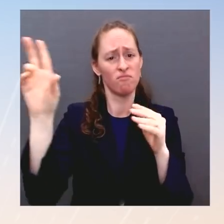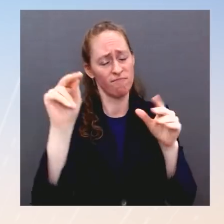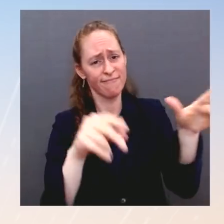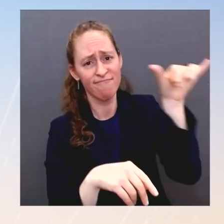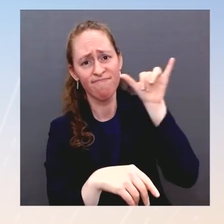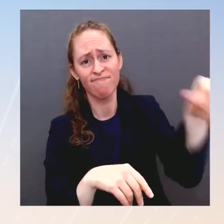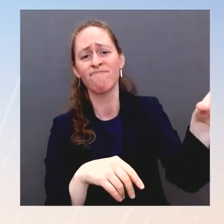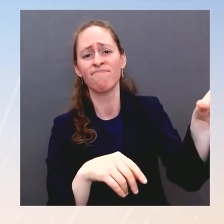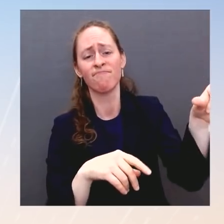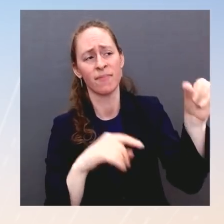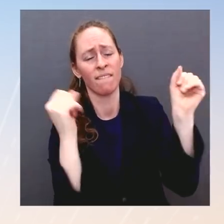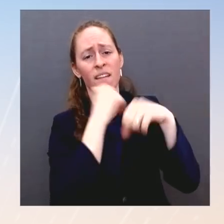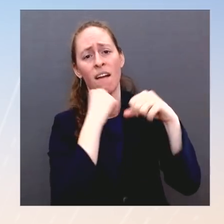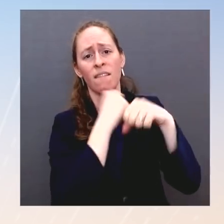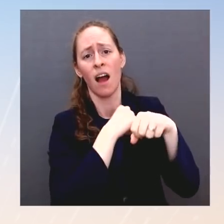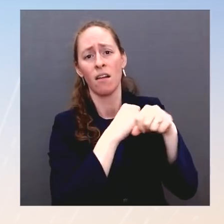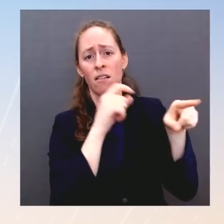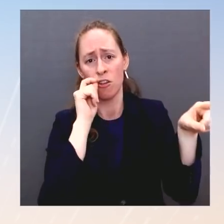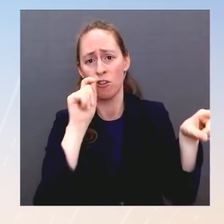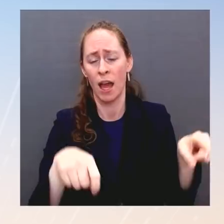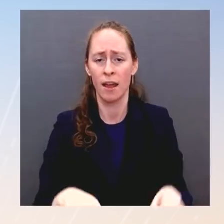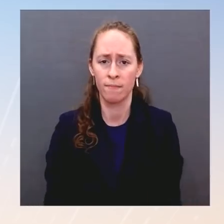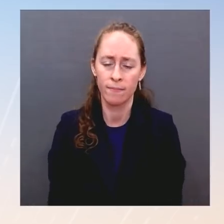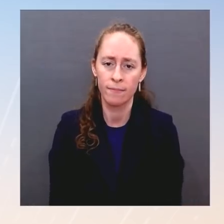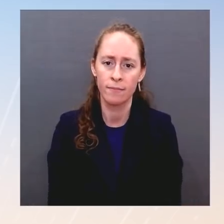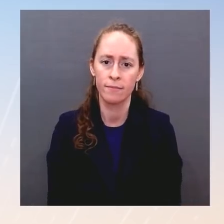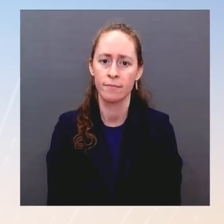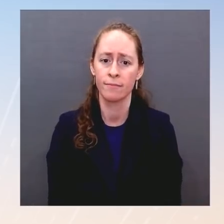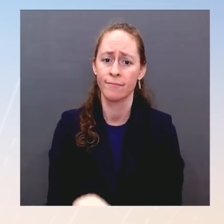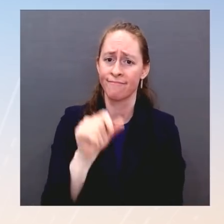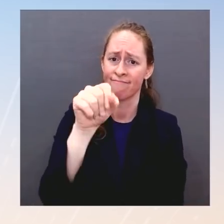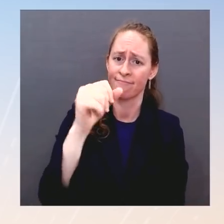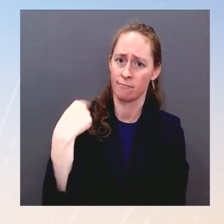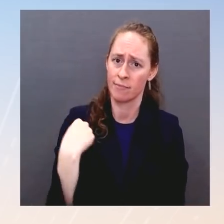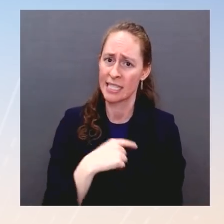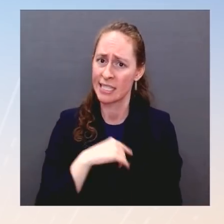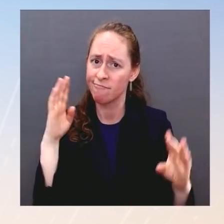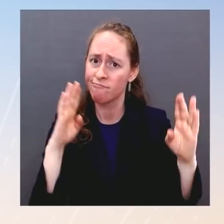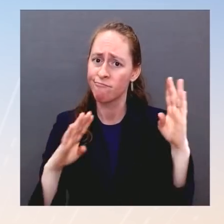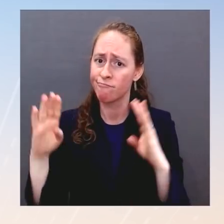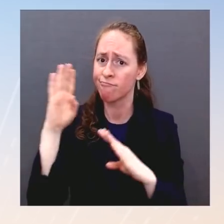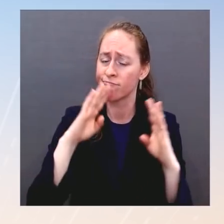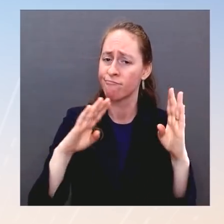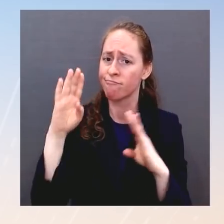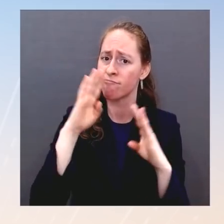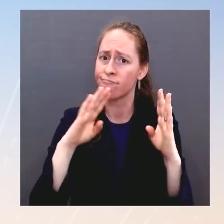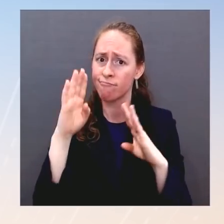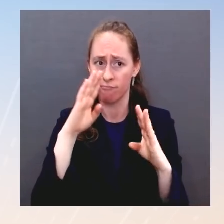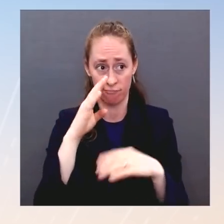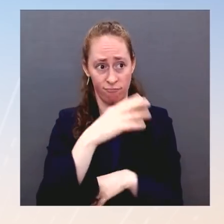about the ongoing Russian assault on the country. The Press: Just on a different topic: The Centers for Disease Control and Prevention